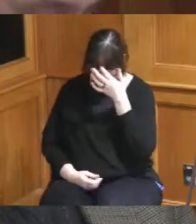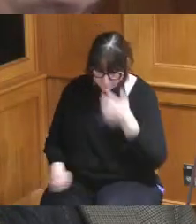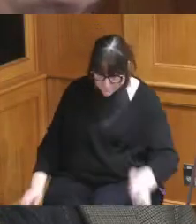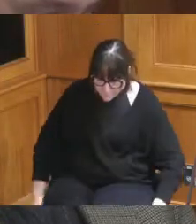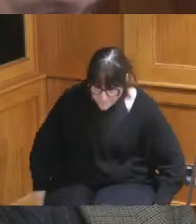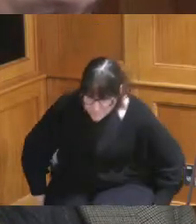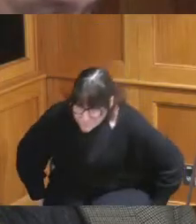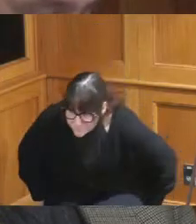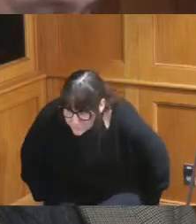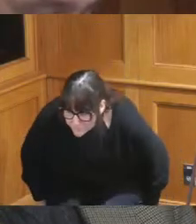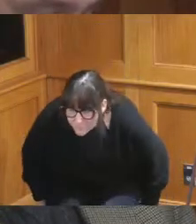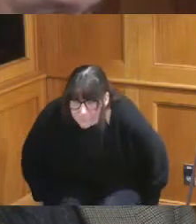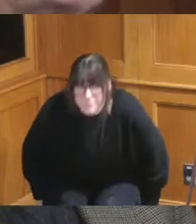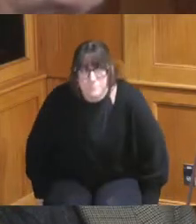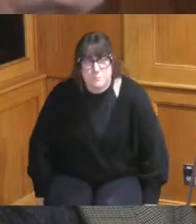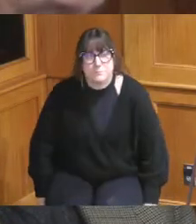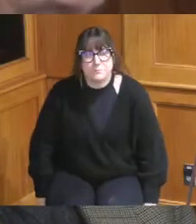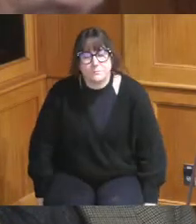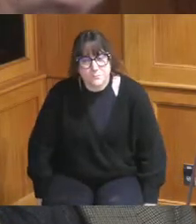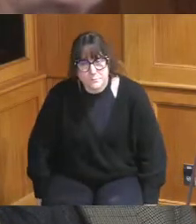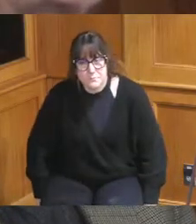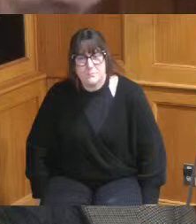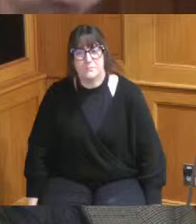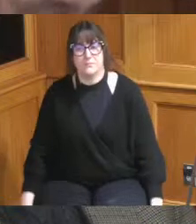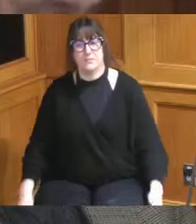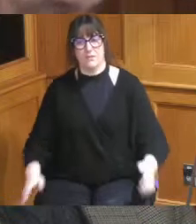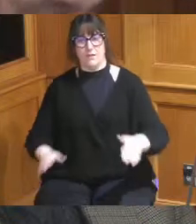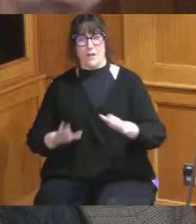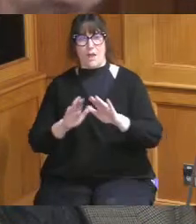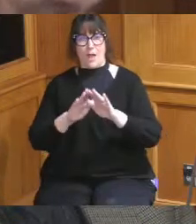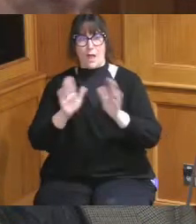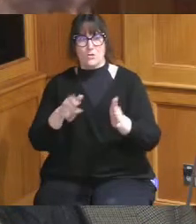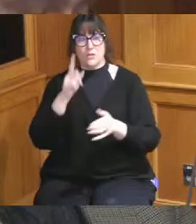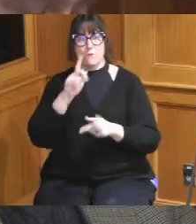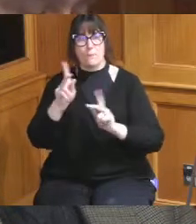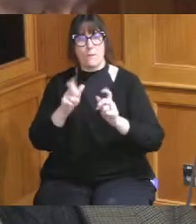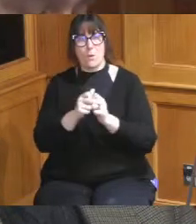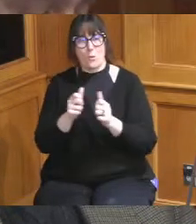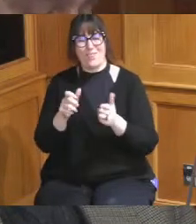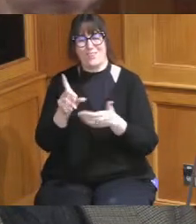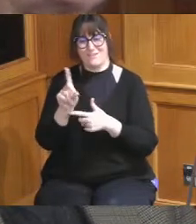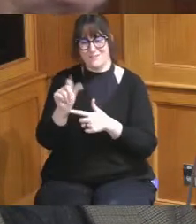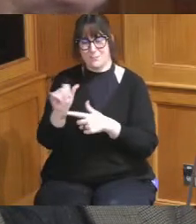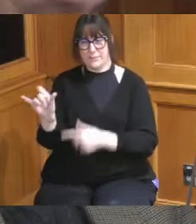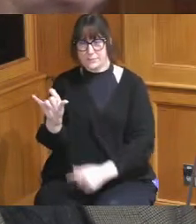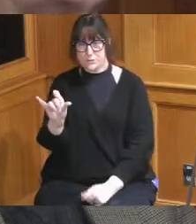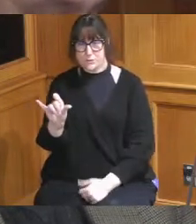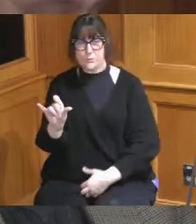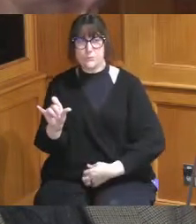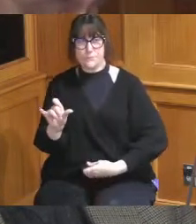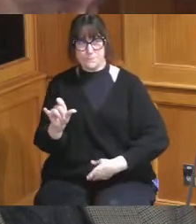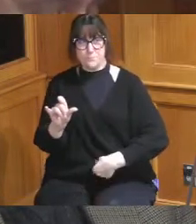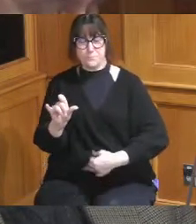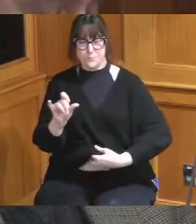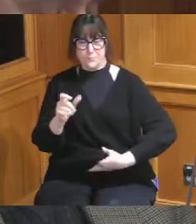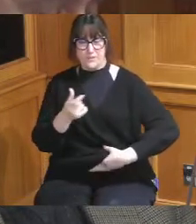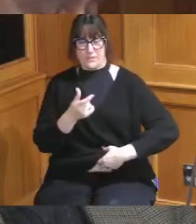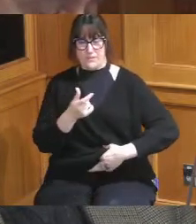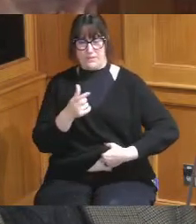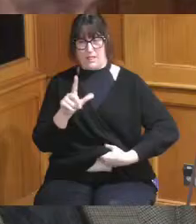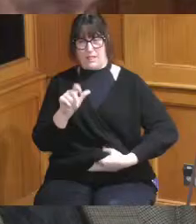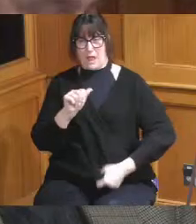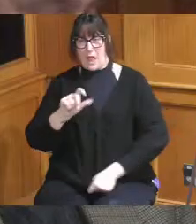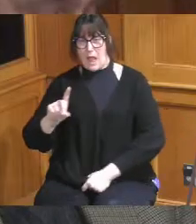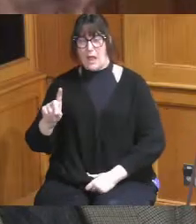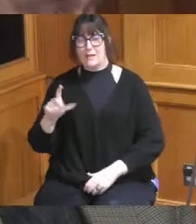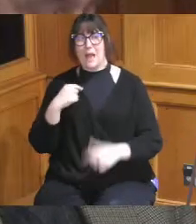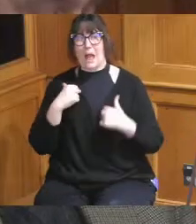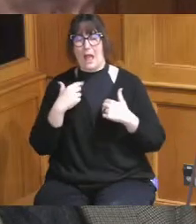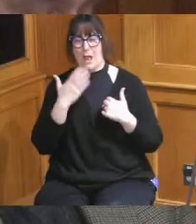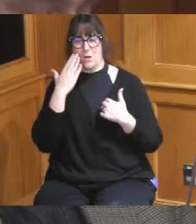housing for people with disabilities and getting with lad I know I just kept on it and kept on it